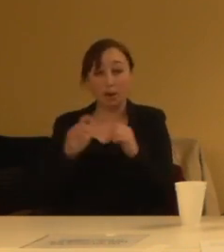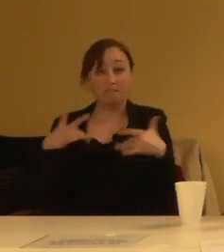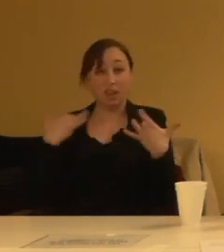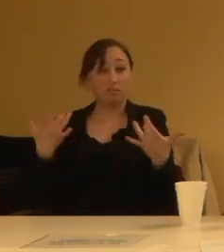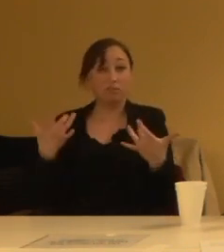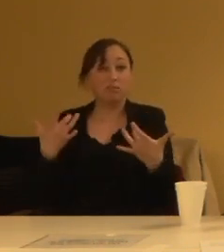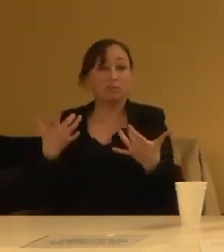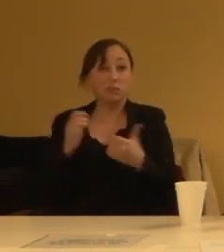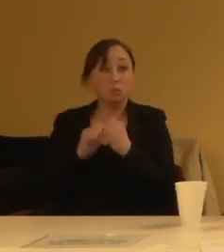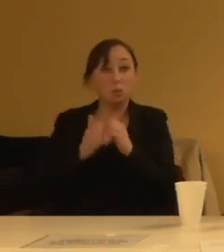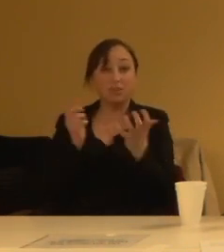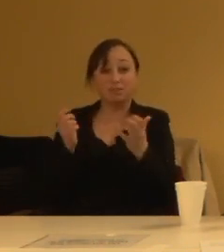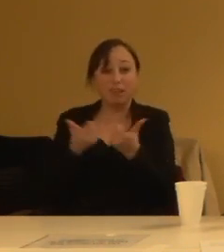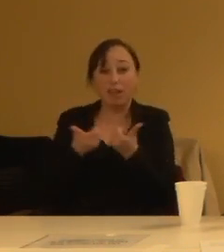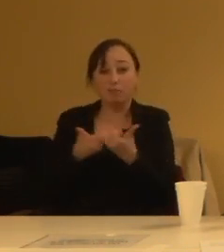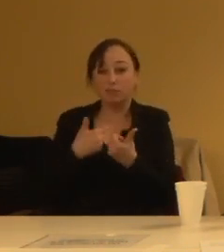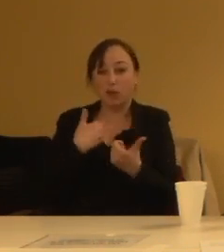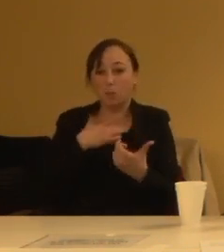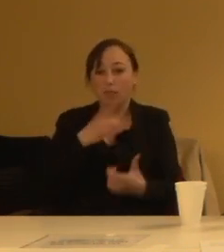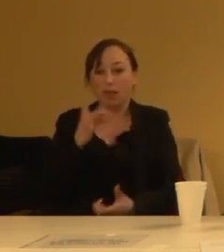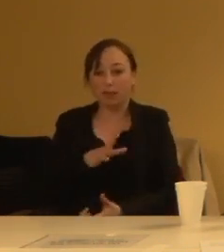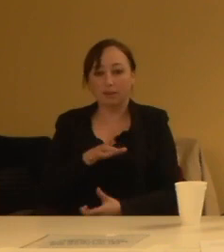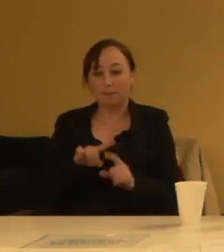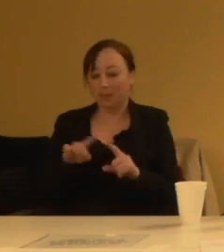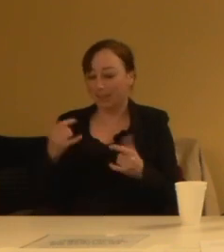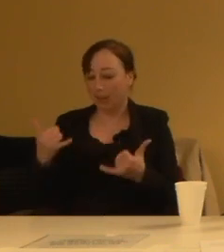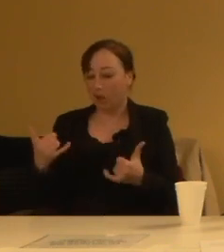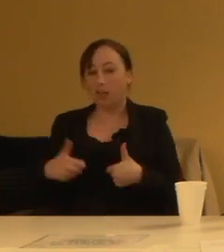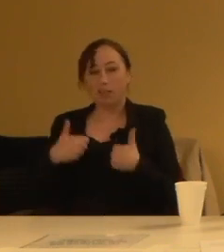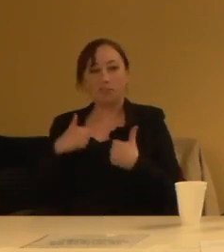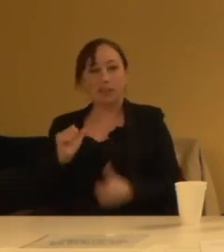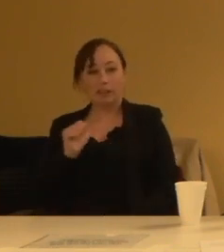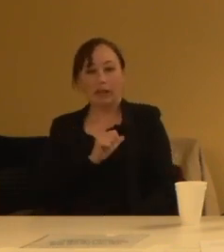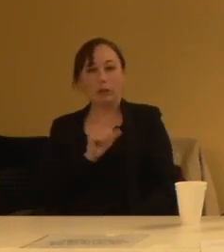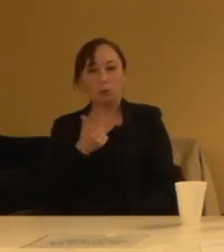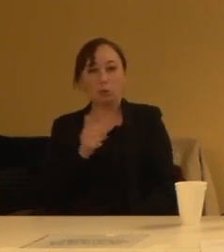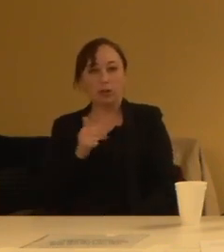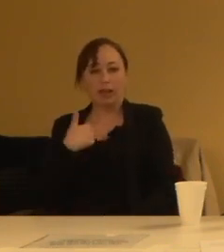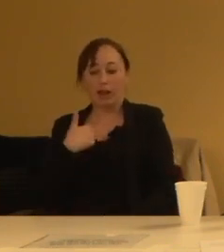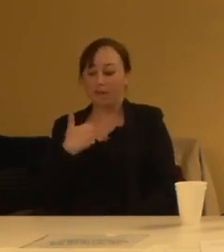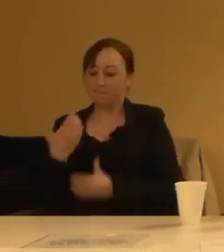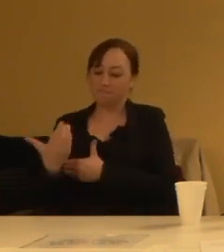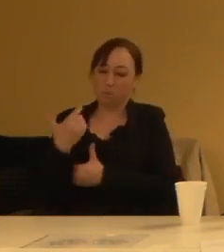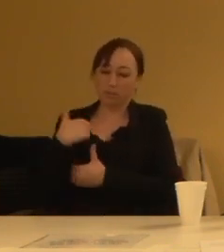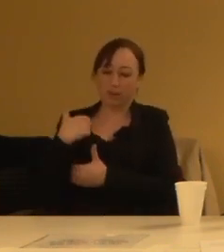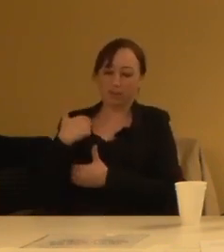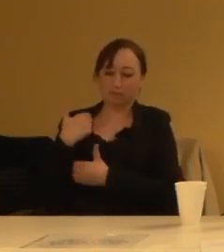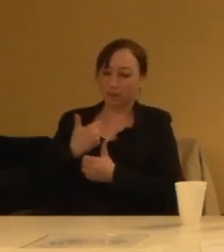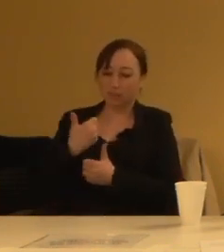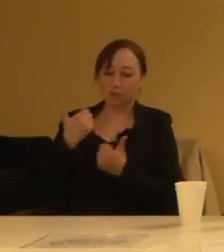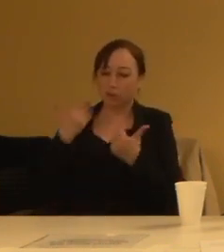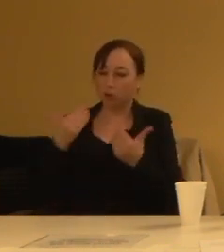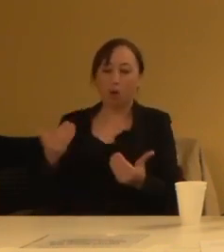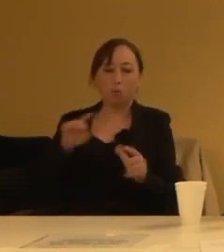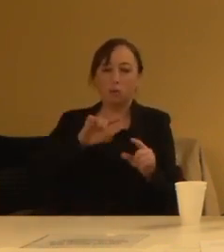now that I live in Atlanta, I make myself go, and, you know, yeah. Or I made myself go to the Yankee game.